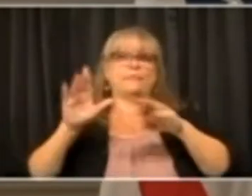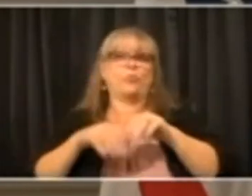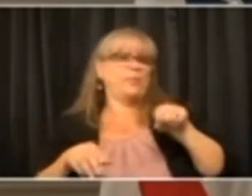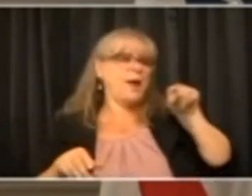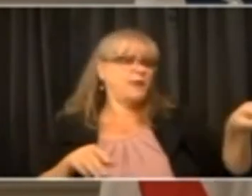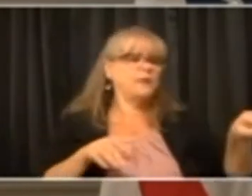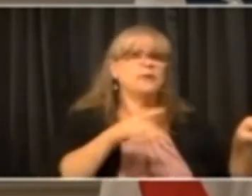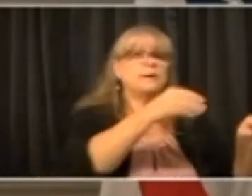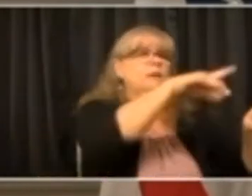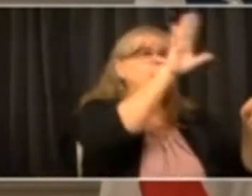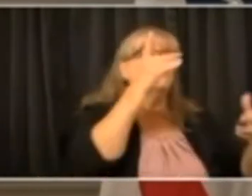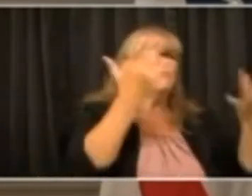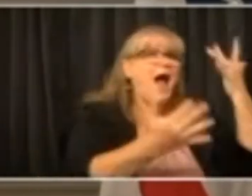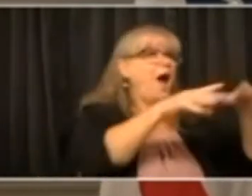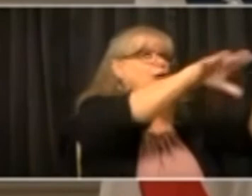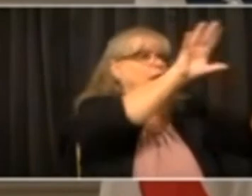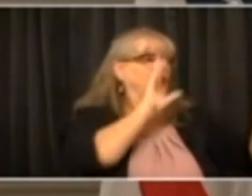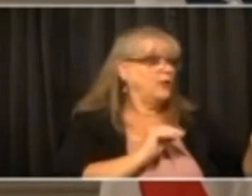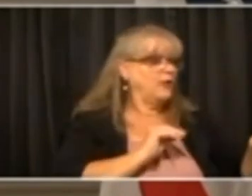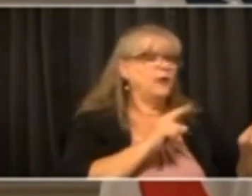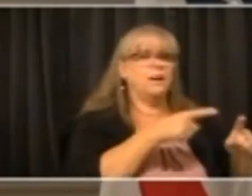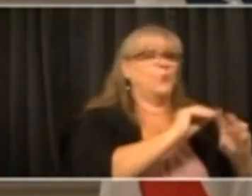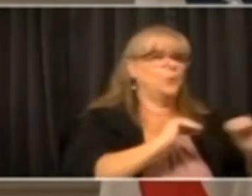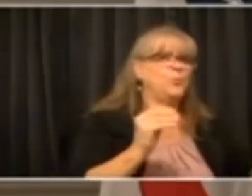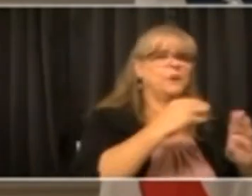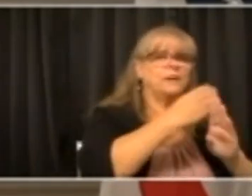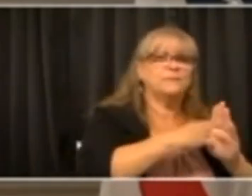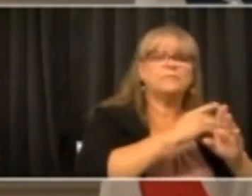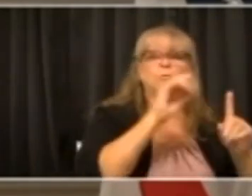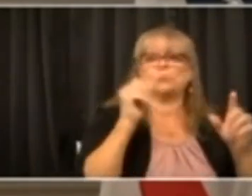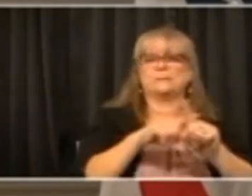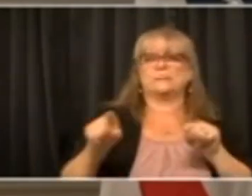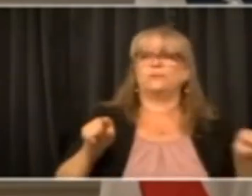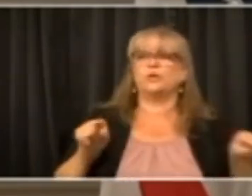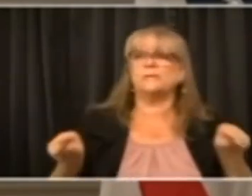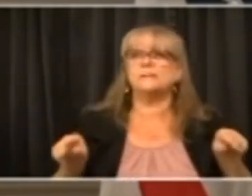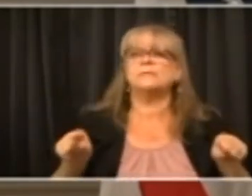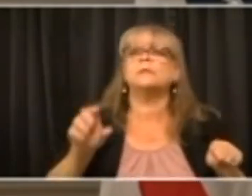maintain your health during this time are to track air quality in your area